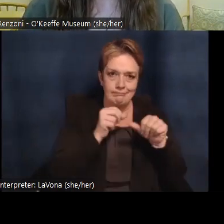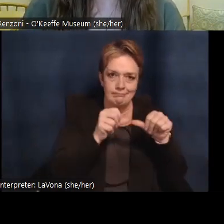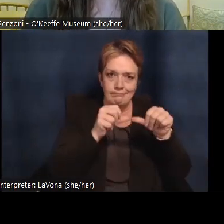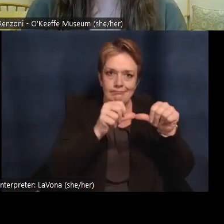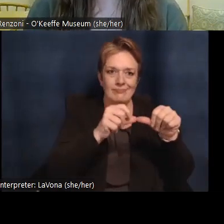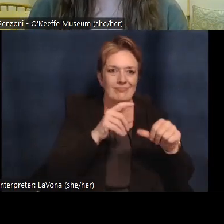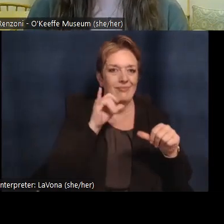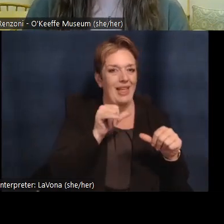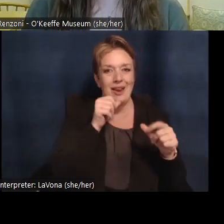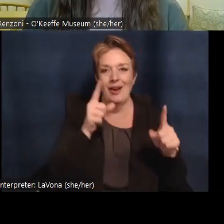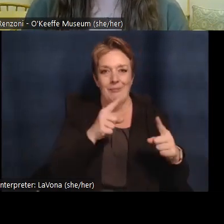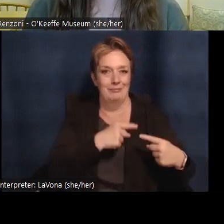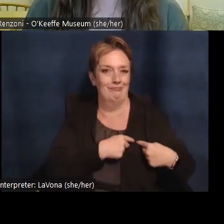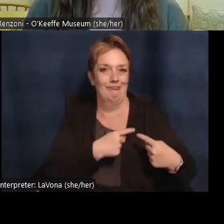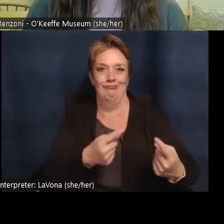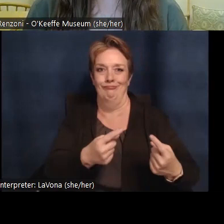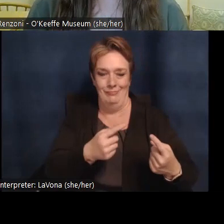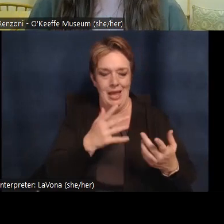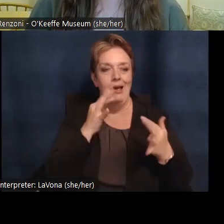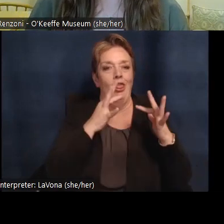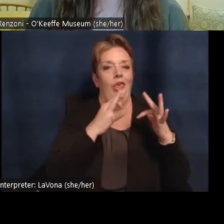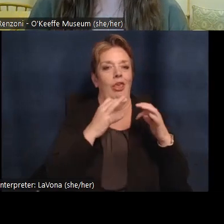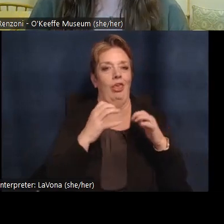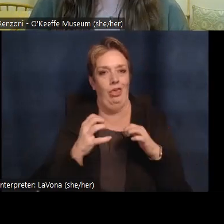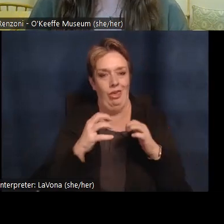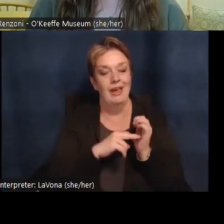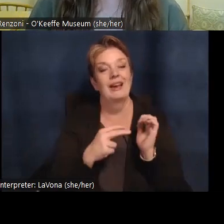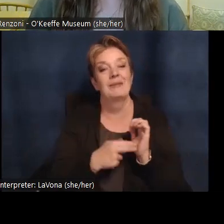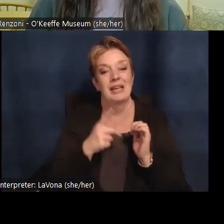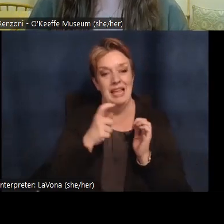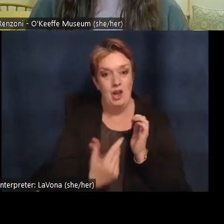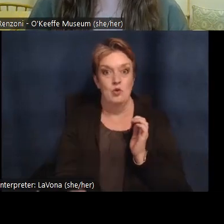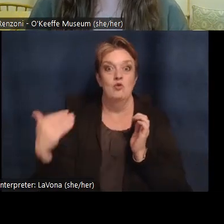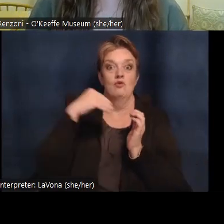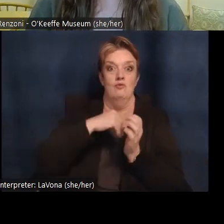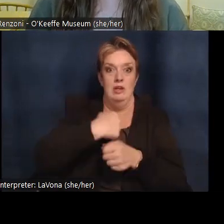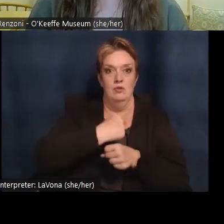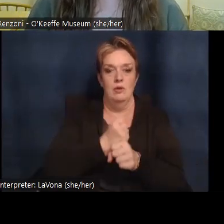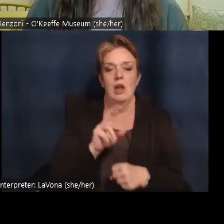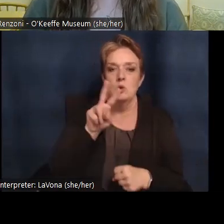As a result, during the reconstruction they had to create 22,000 adobe bricks.